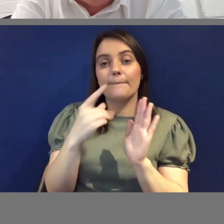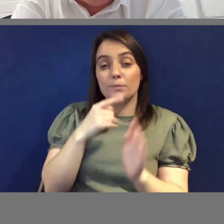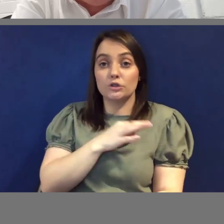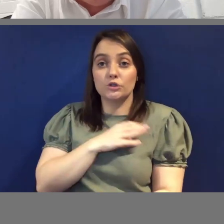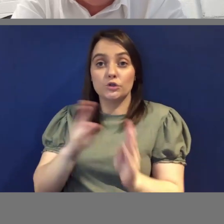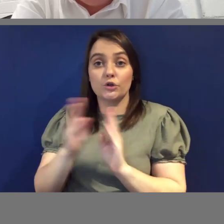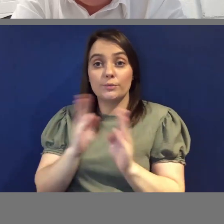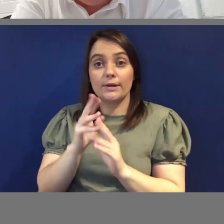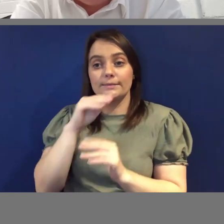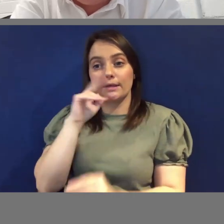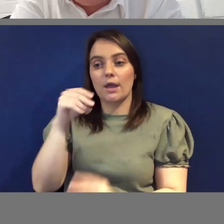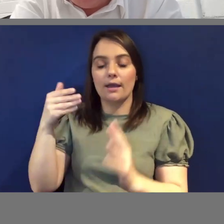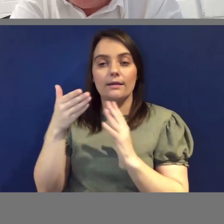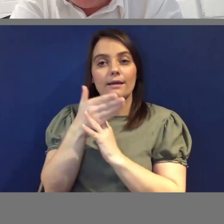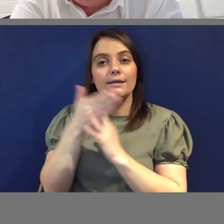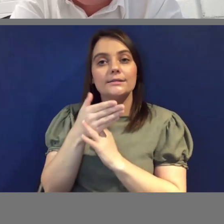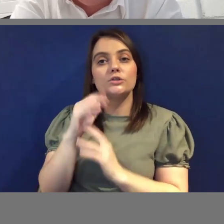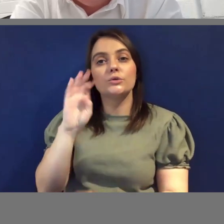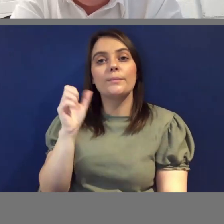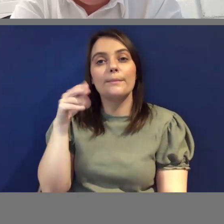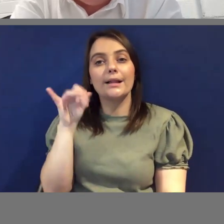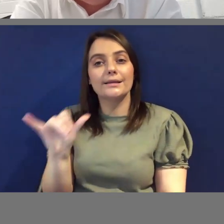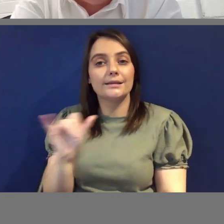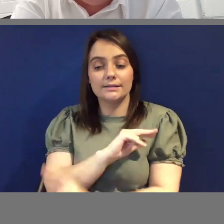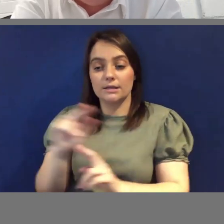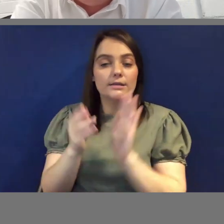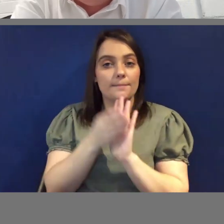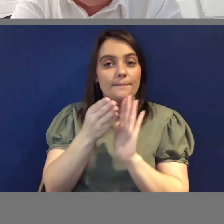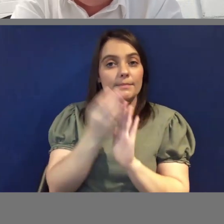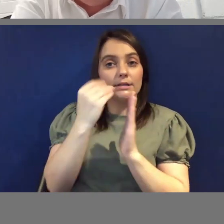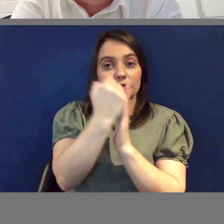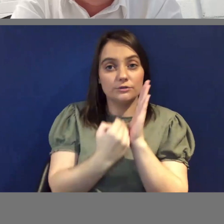onto balconies even though it's not a building regulation and again just to quickly highlight